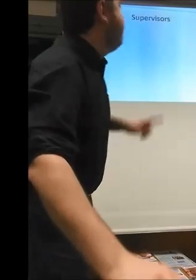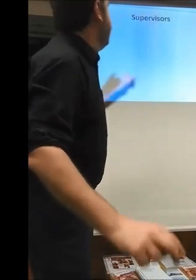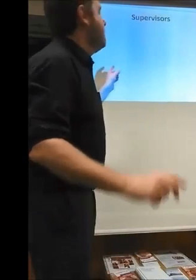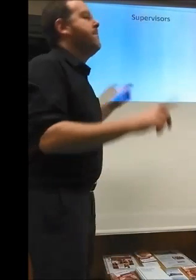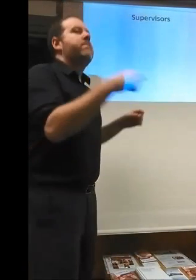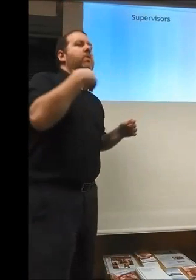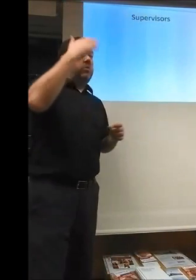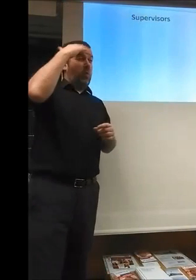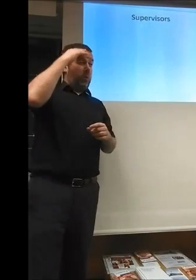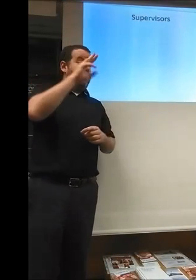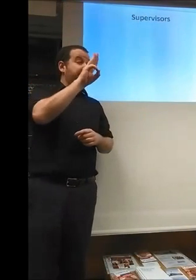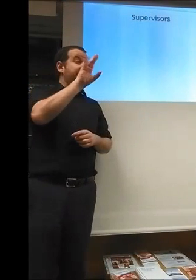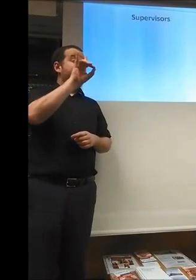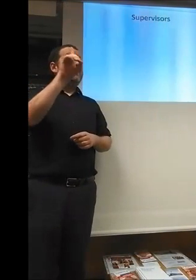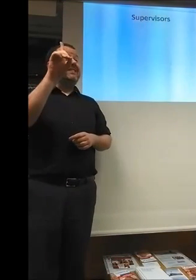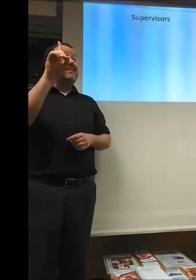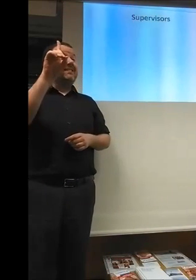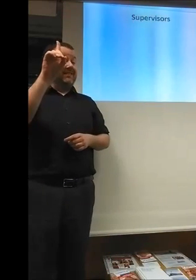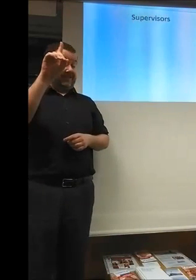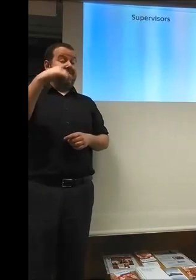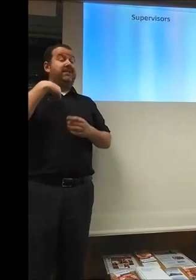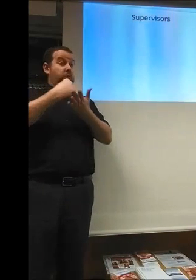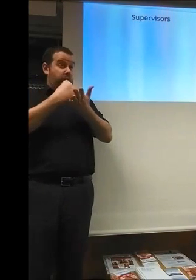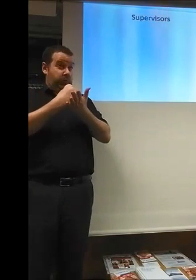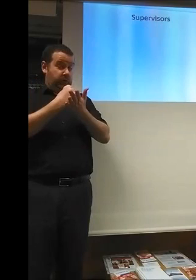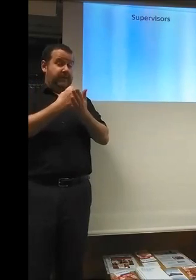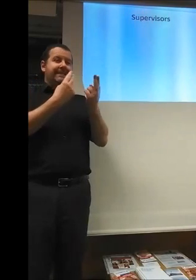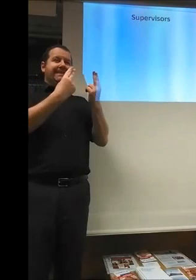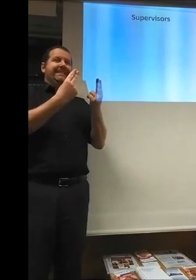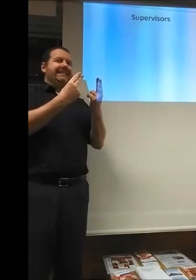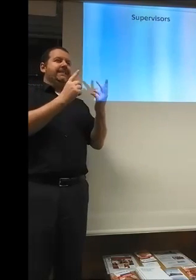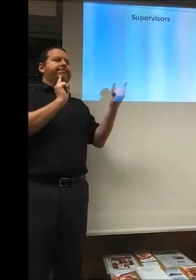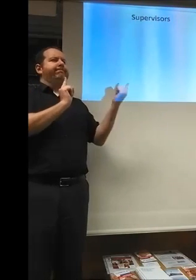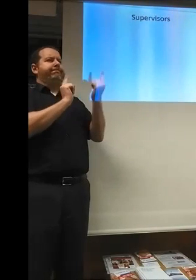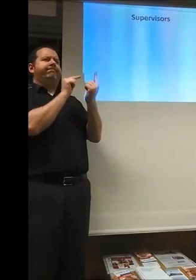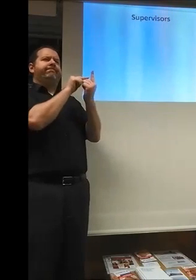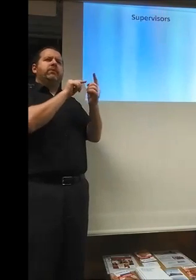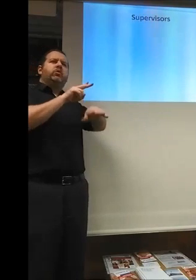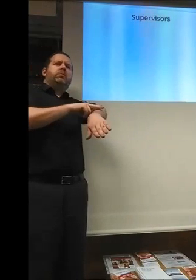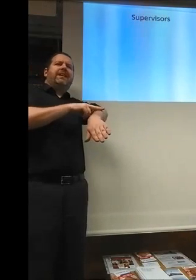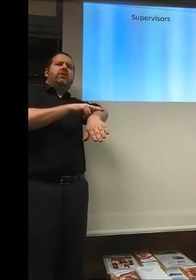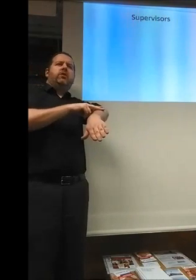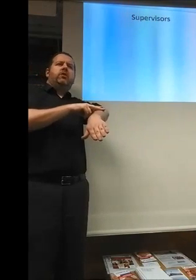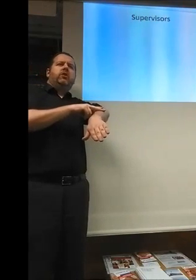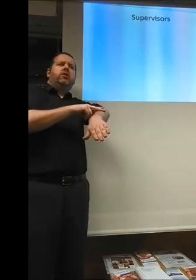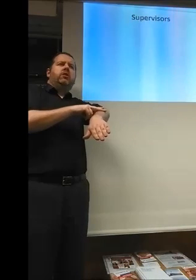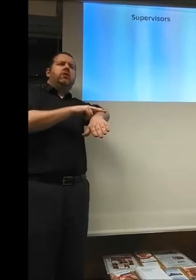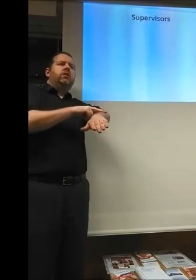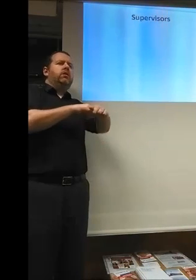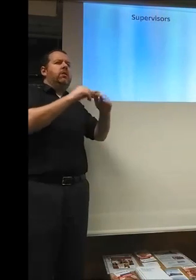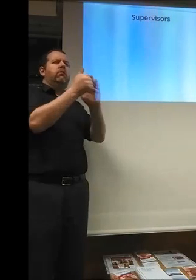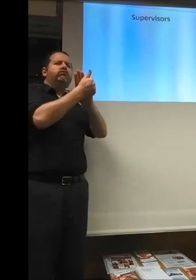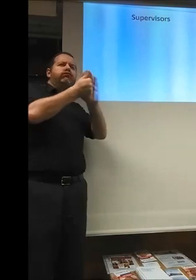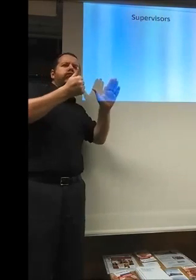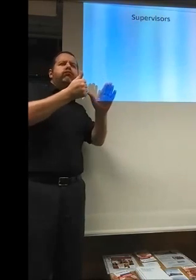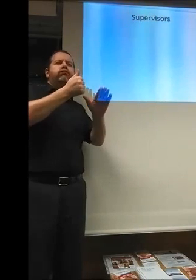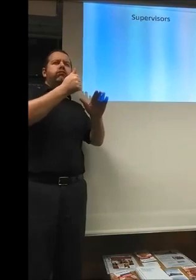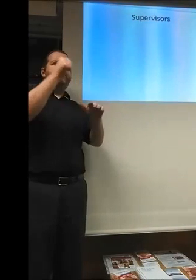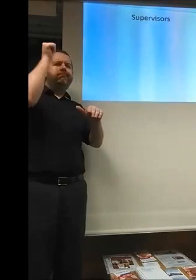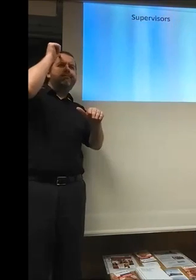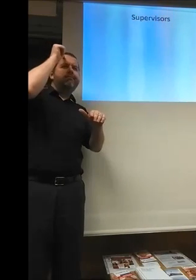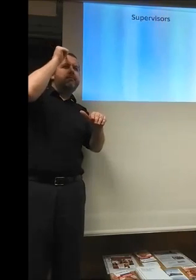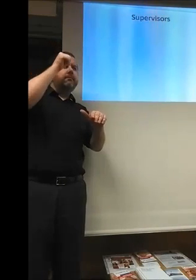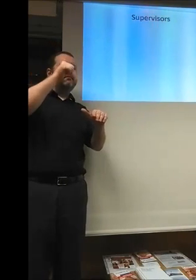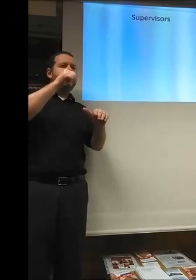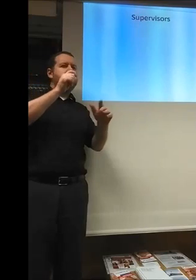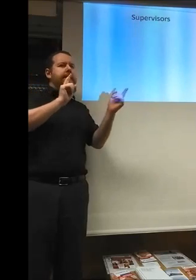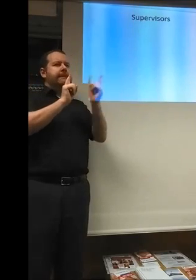So you know if your studying to be a Dr. you have supervisors that are experts in their